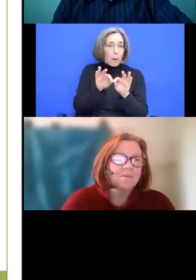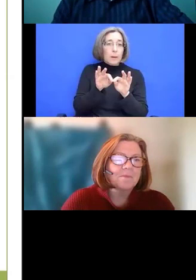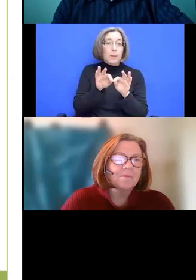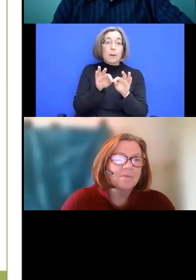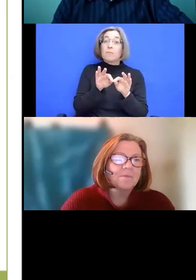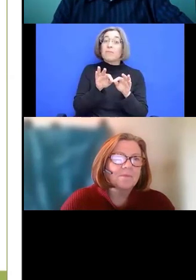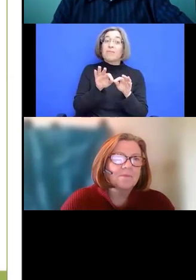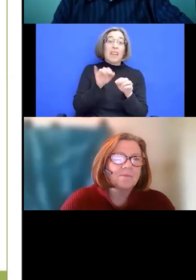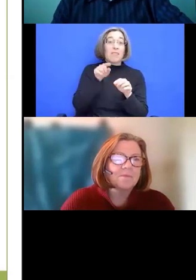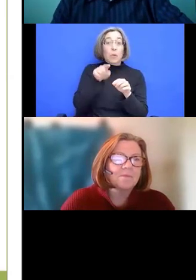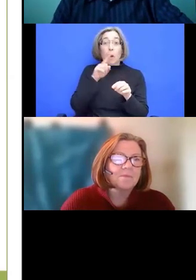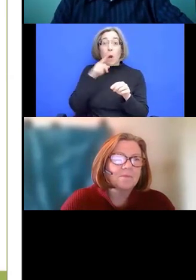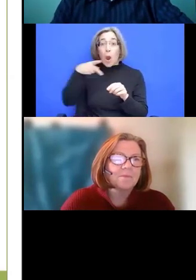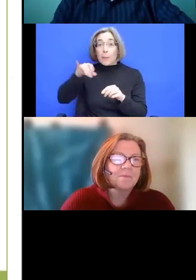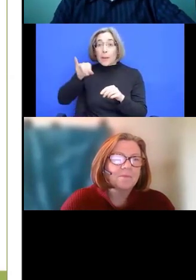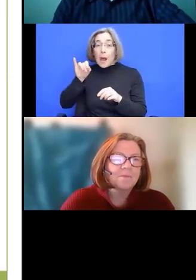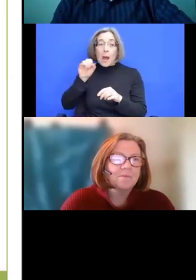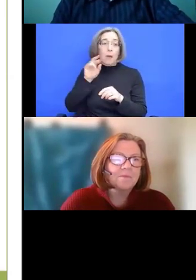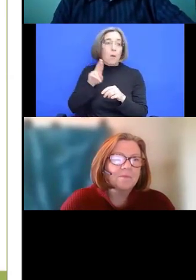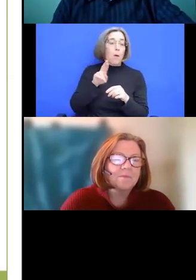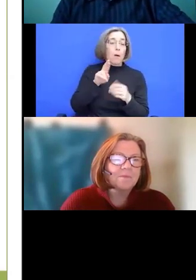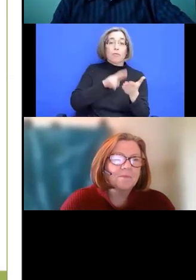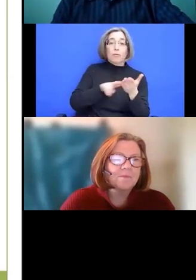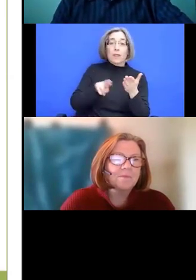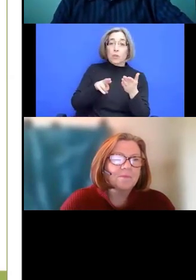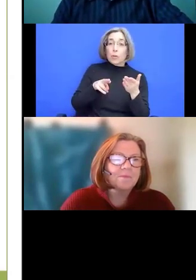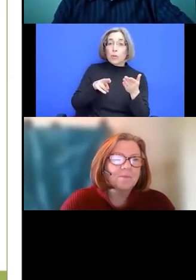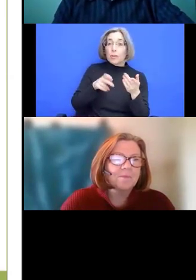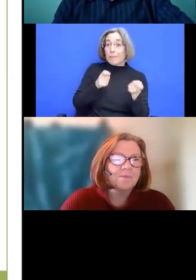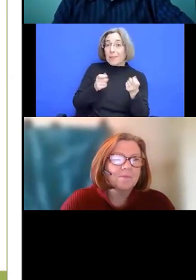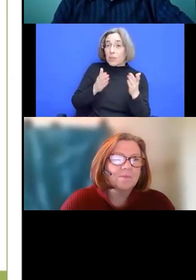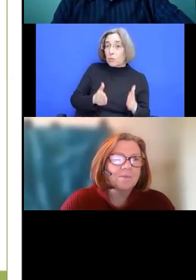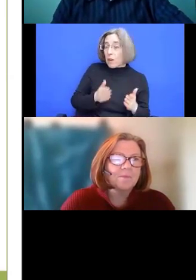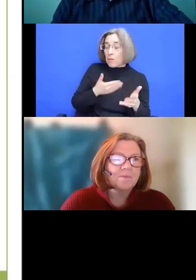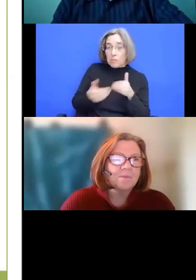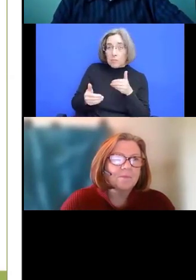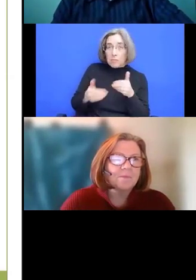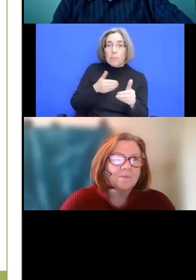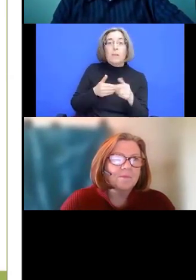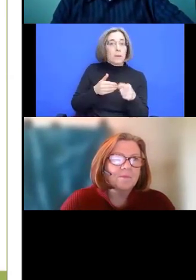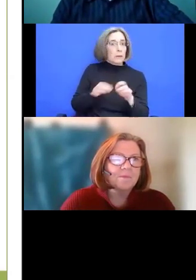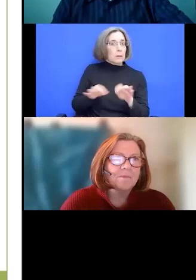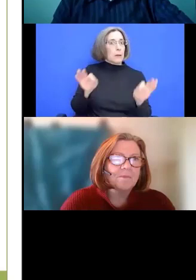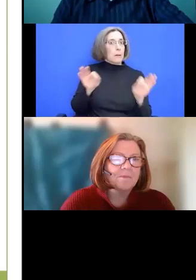or you're one of the research administrators is going to be the status button that you see there.